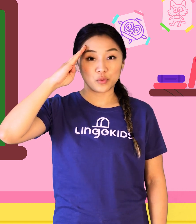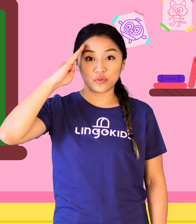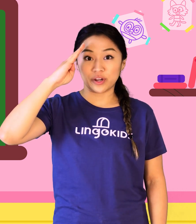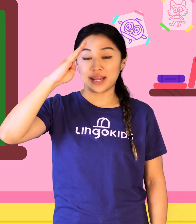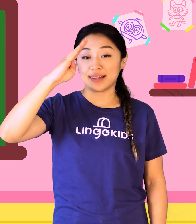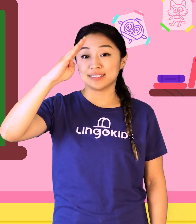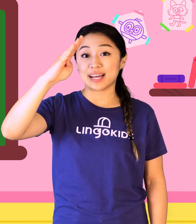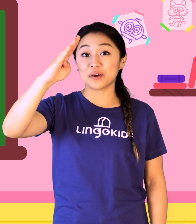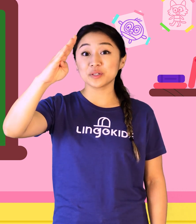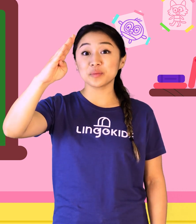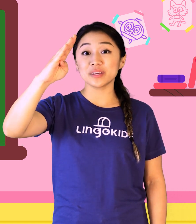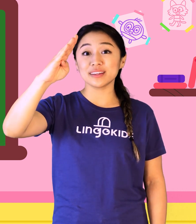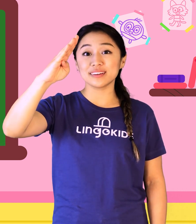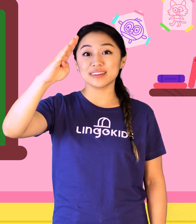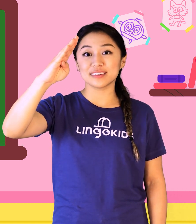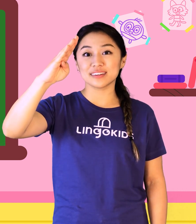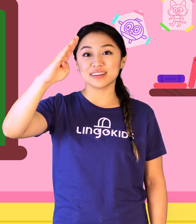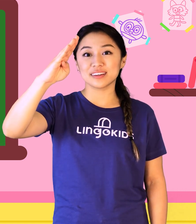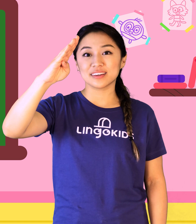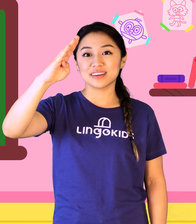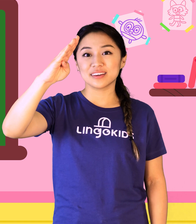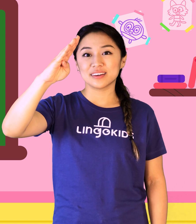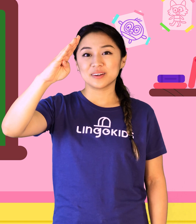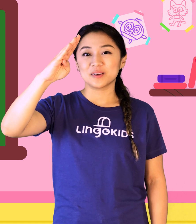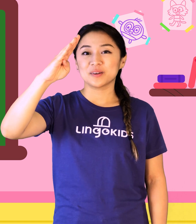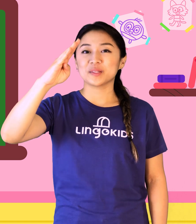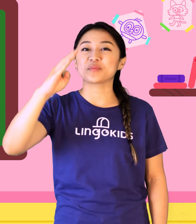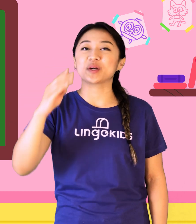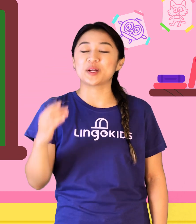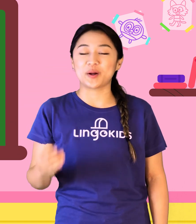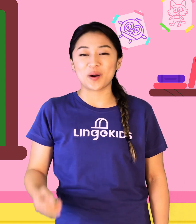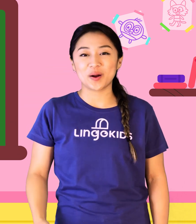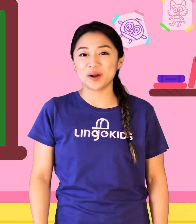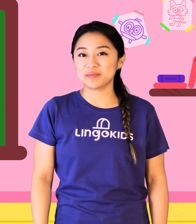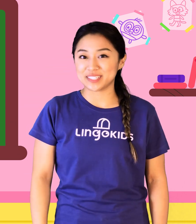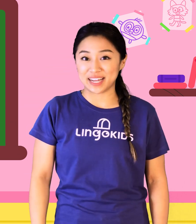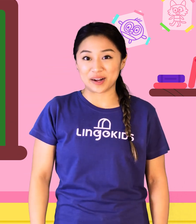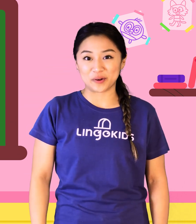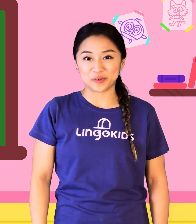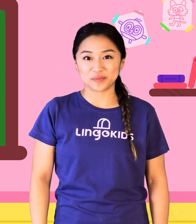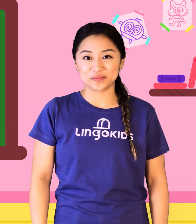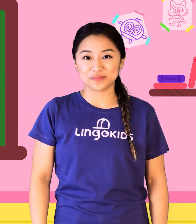Move your hand out a bit, then put your arm down. Hello.